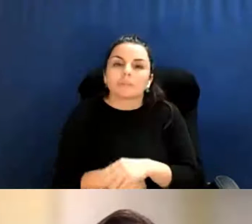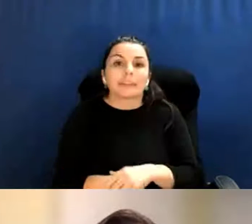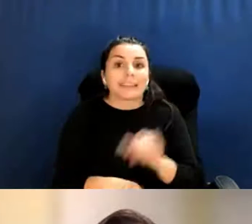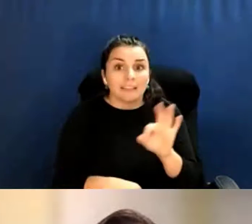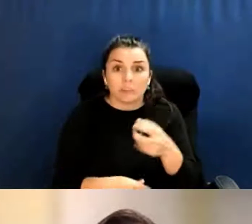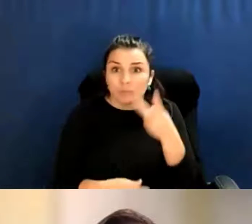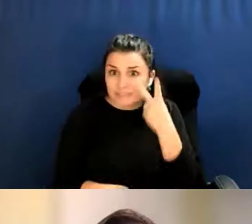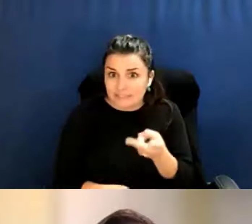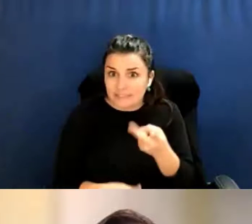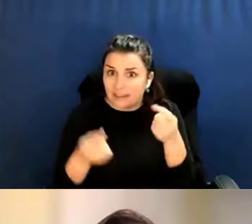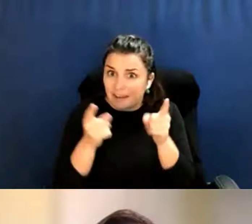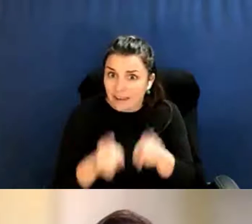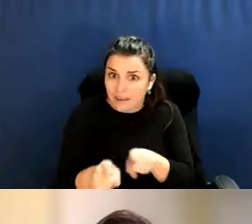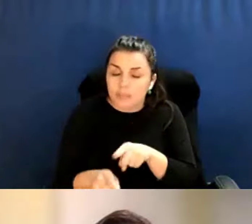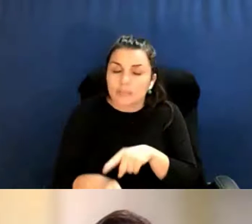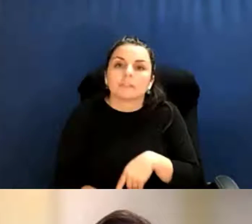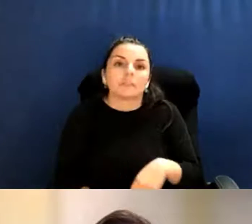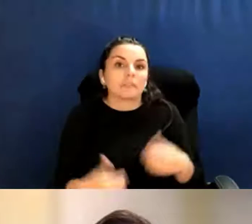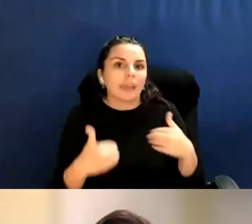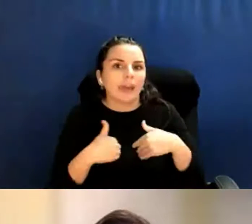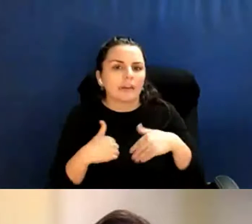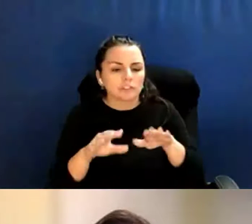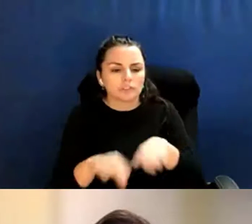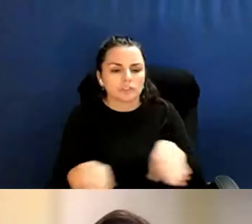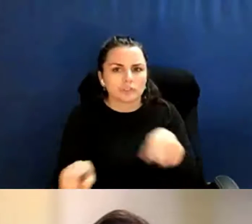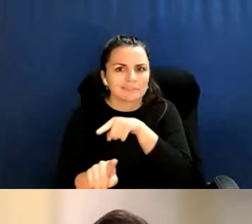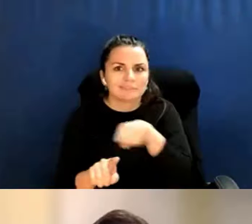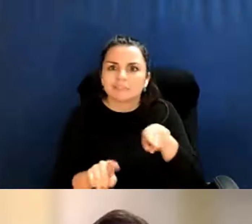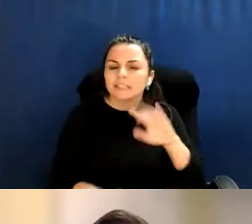where you suspect that the child may not be a willing participant